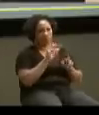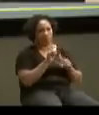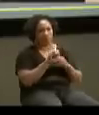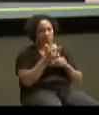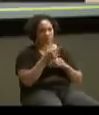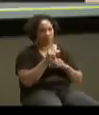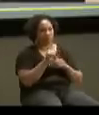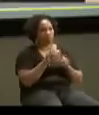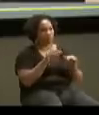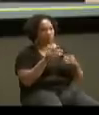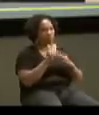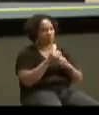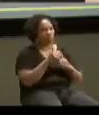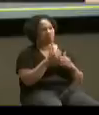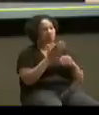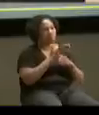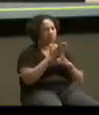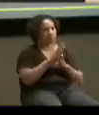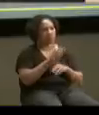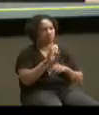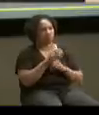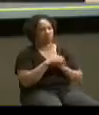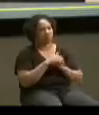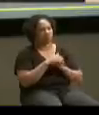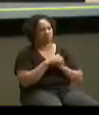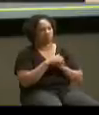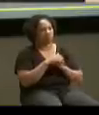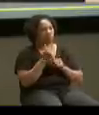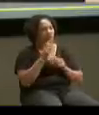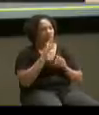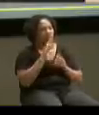REPORT THAT GSA PROVIDED IN PARTNERSHIP WITH DOD, BUT WE